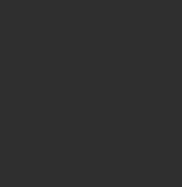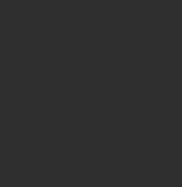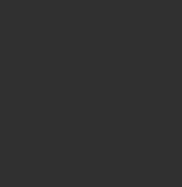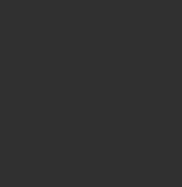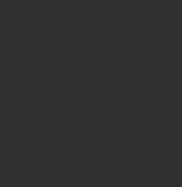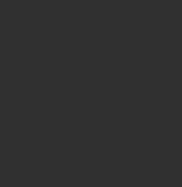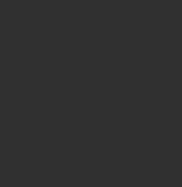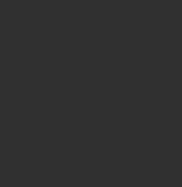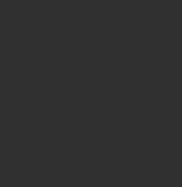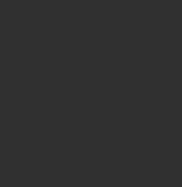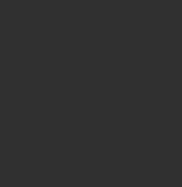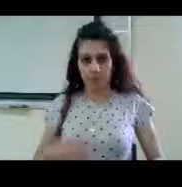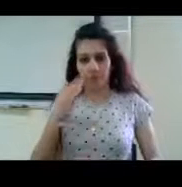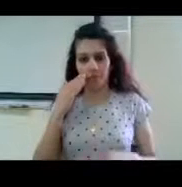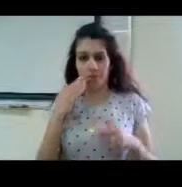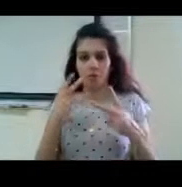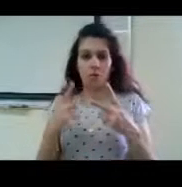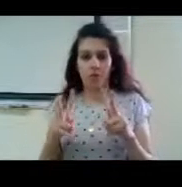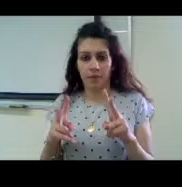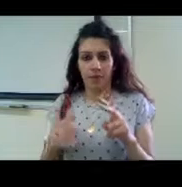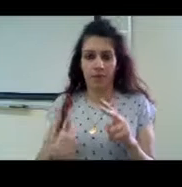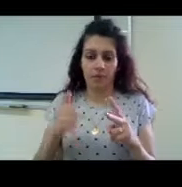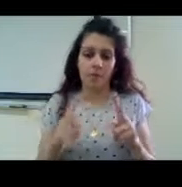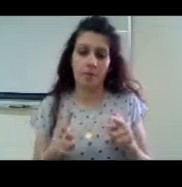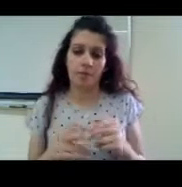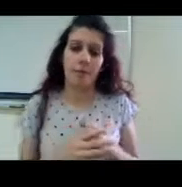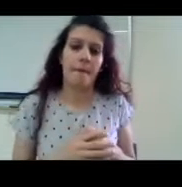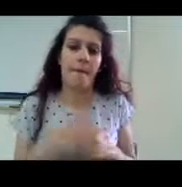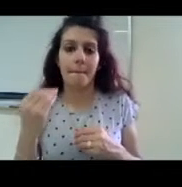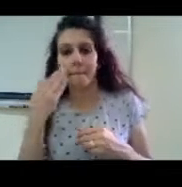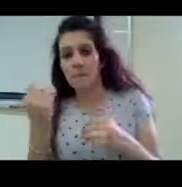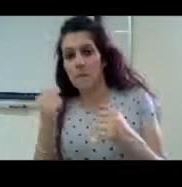great can you see my presentation